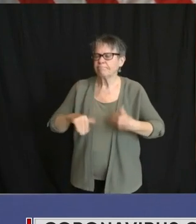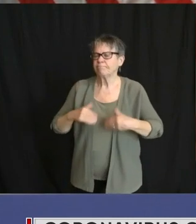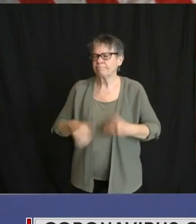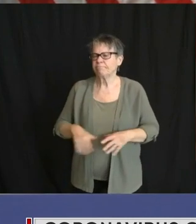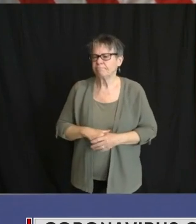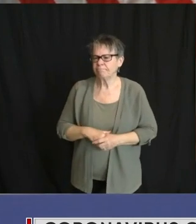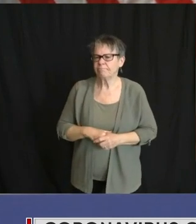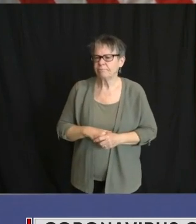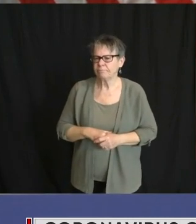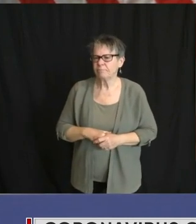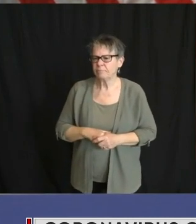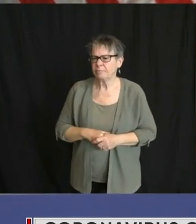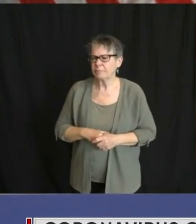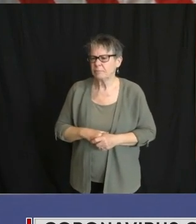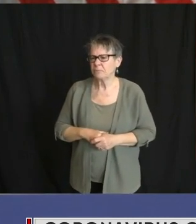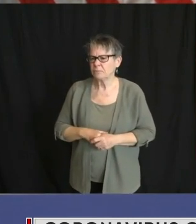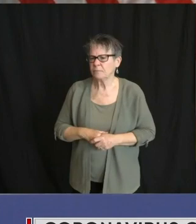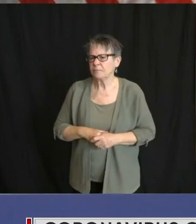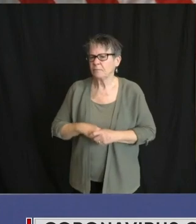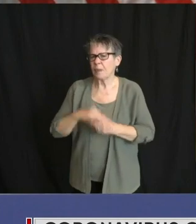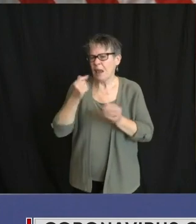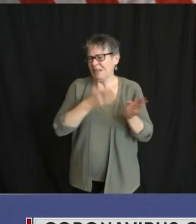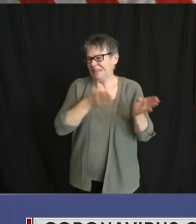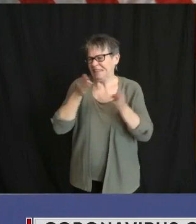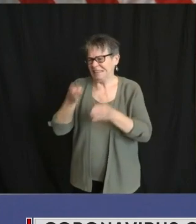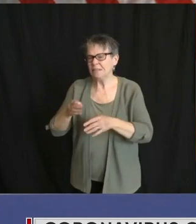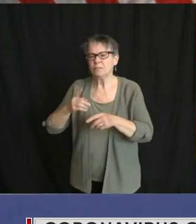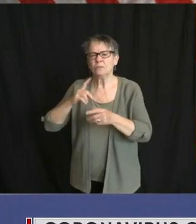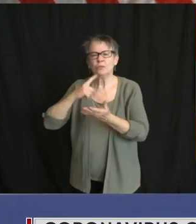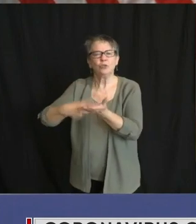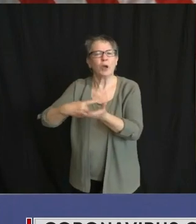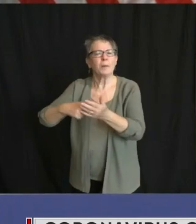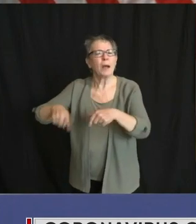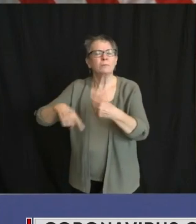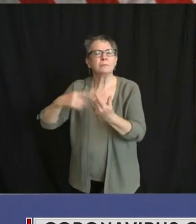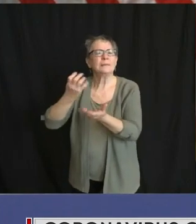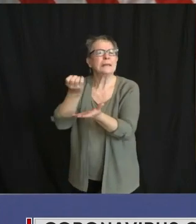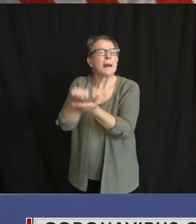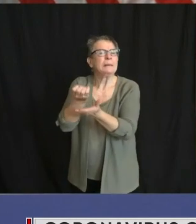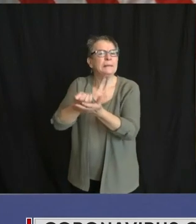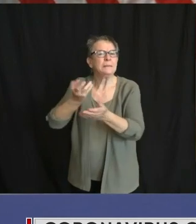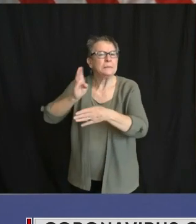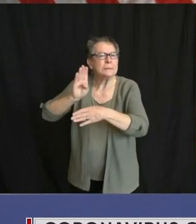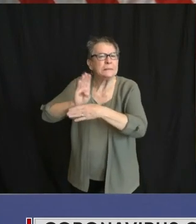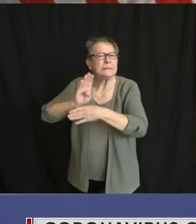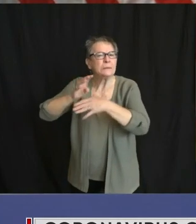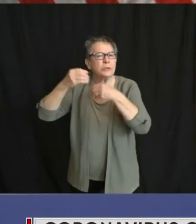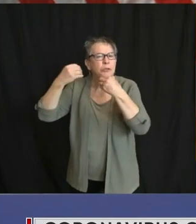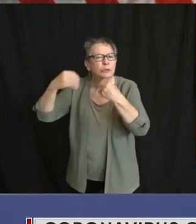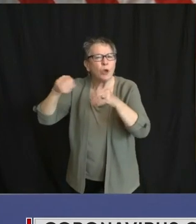TO THIS AS WELL.